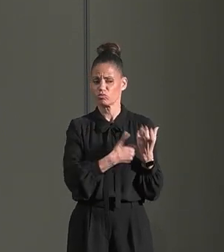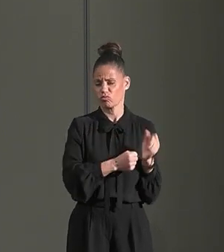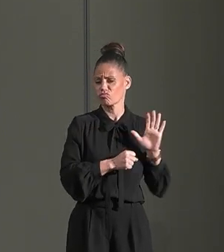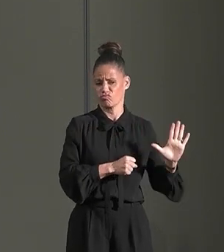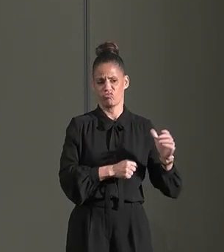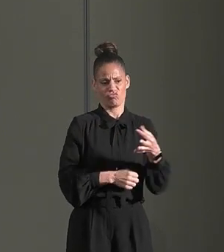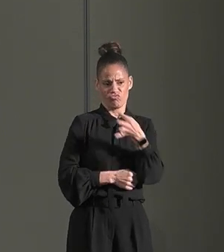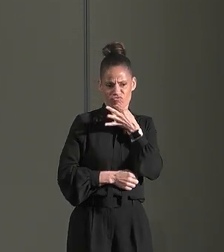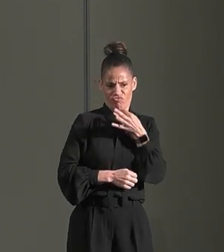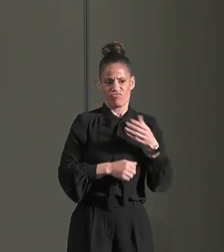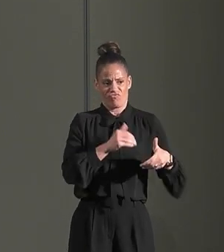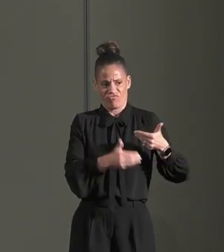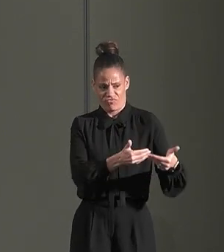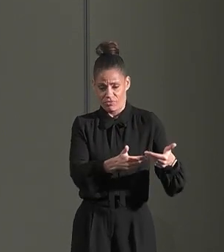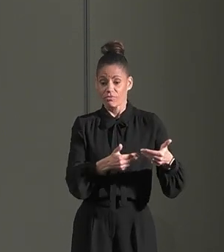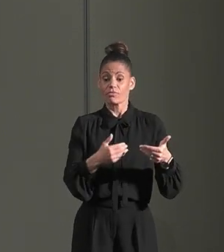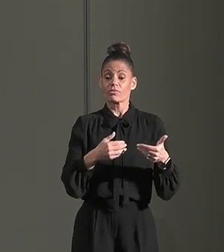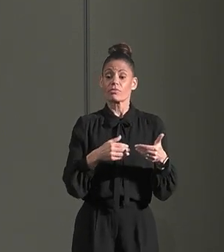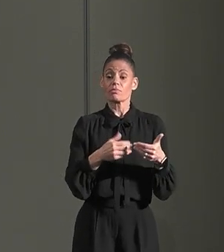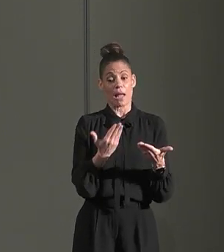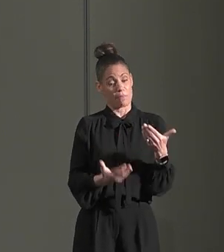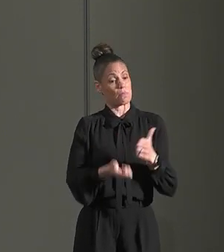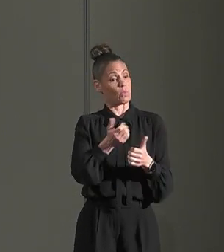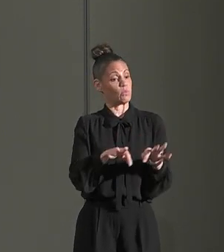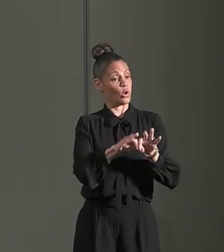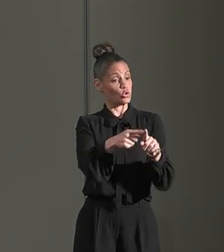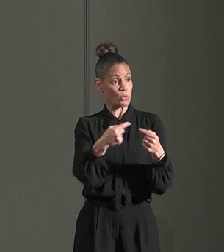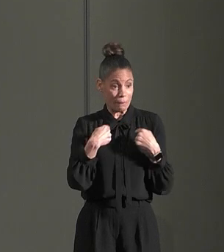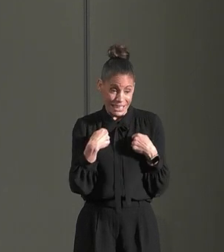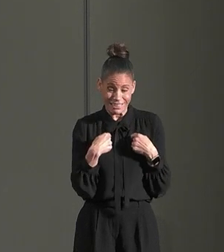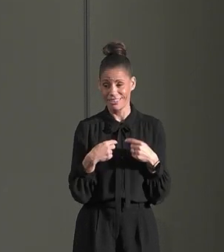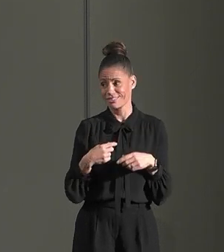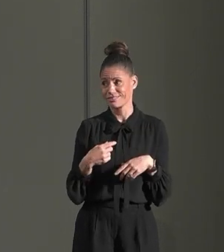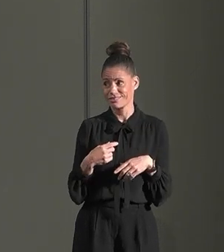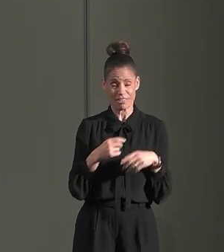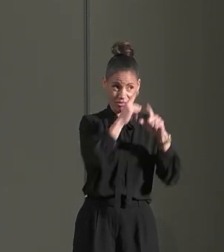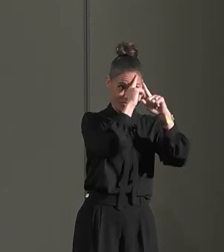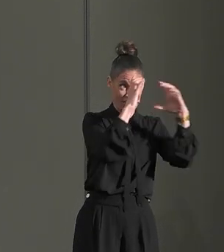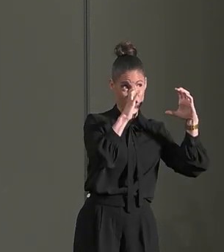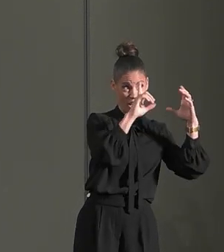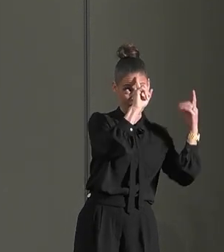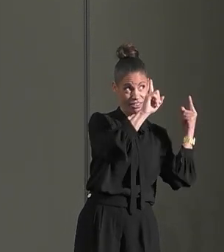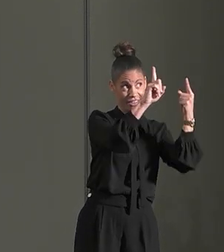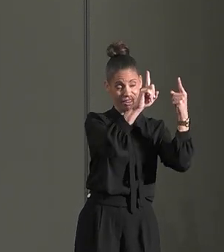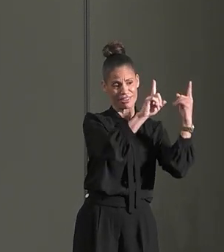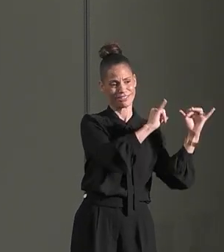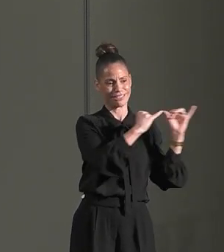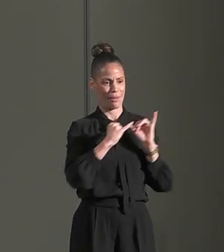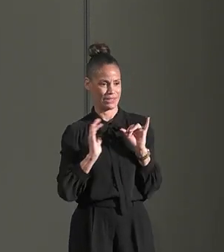And probably most importantly to me, they share a vision. And help us align our expectations you